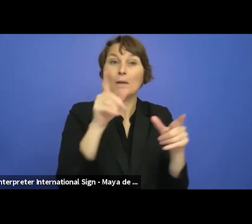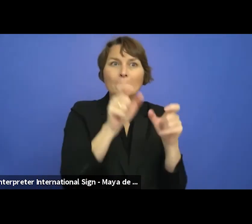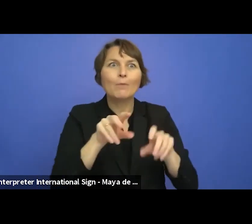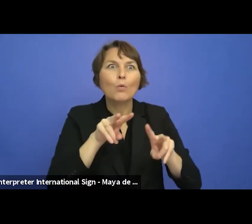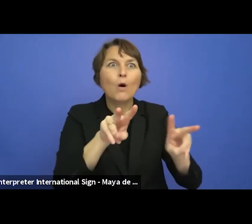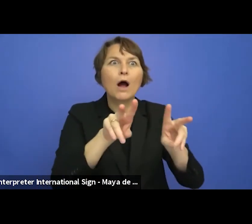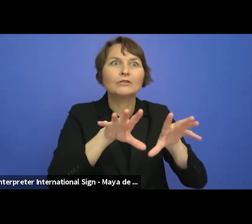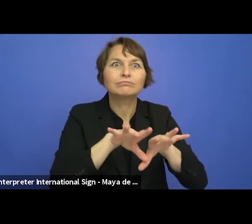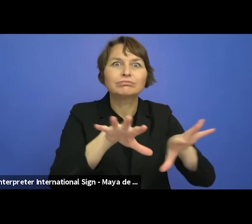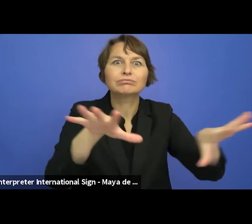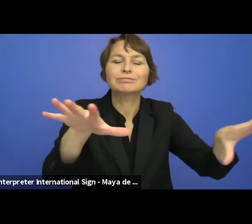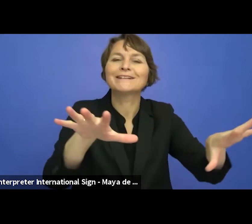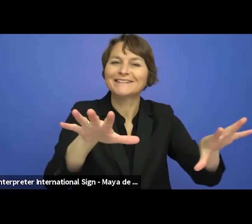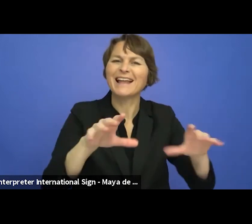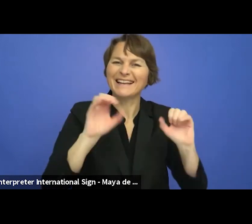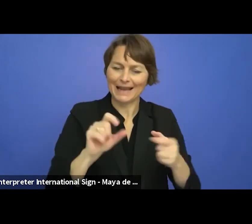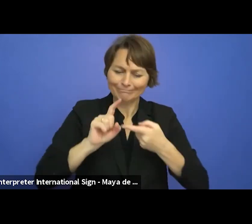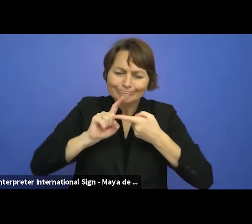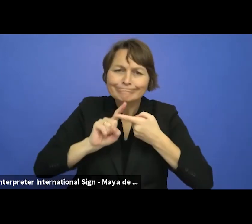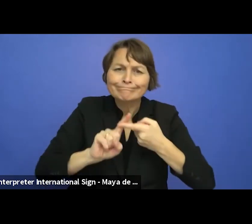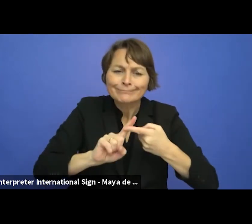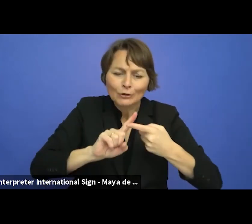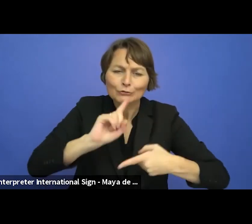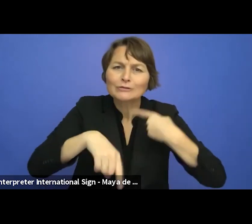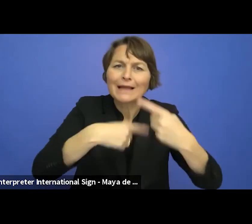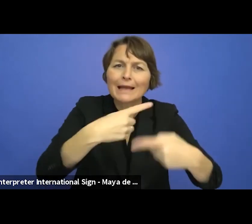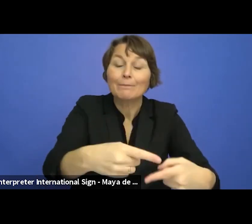allow me to to say it immediately will continue in the next programming period.